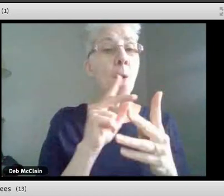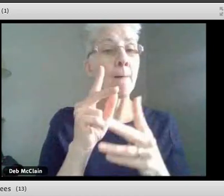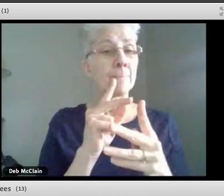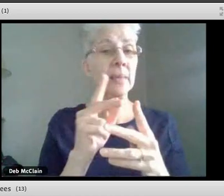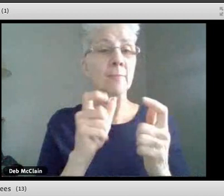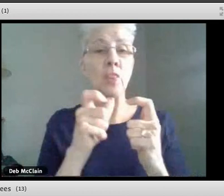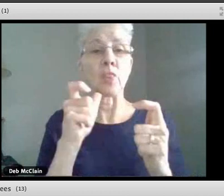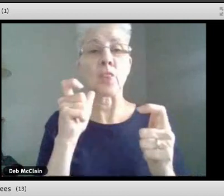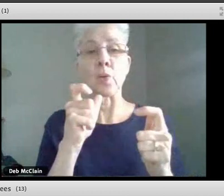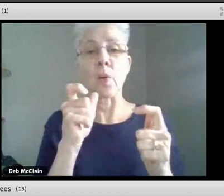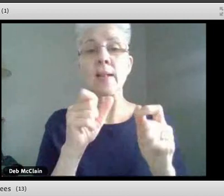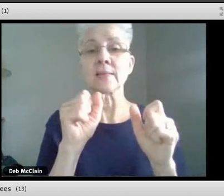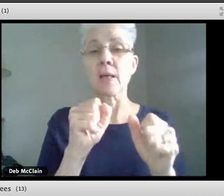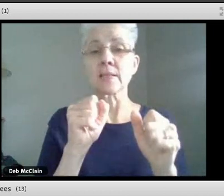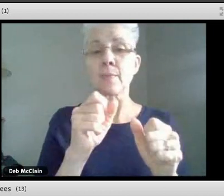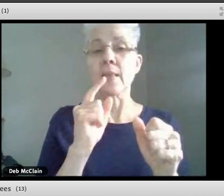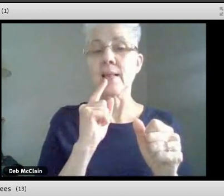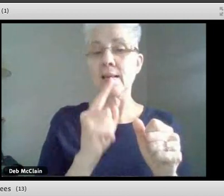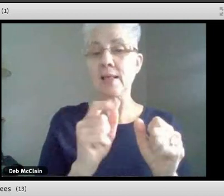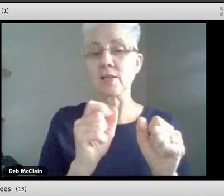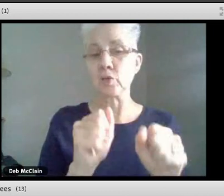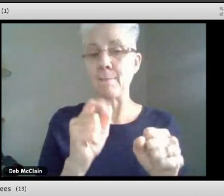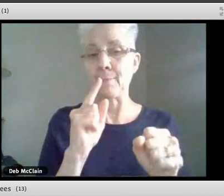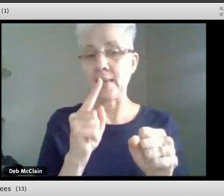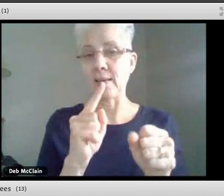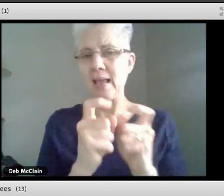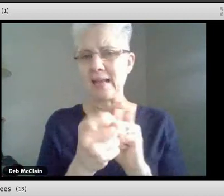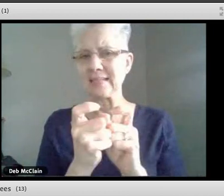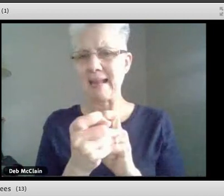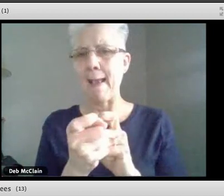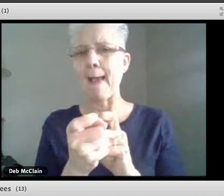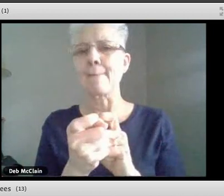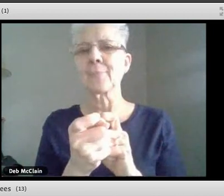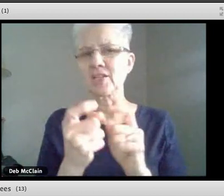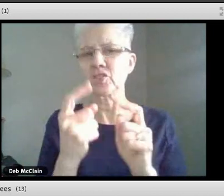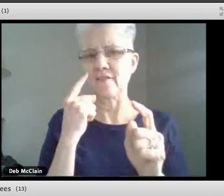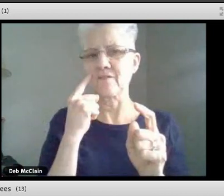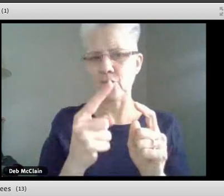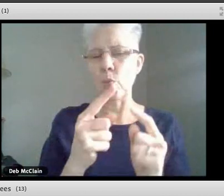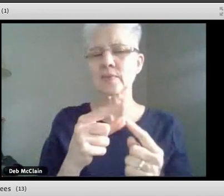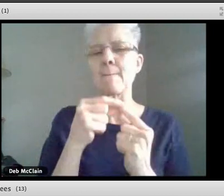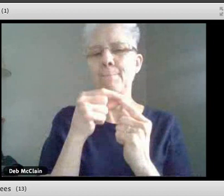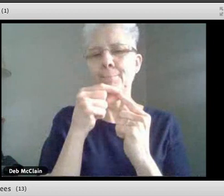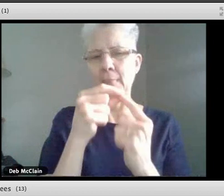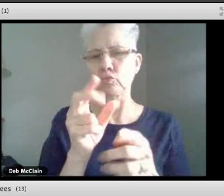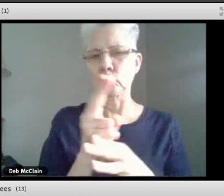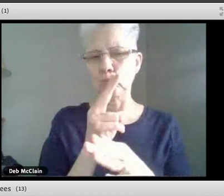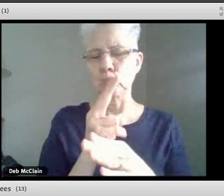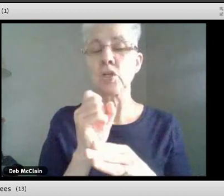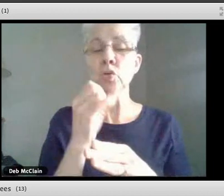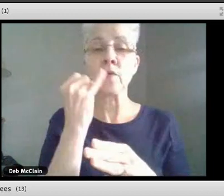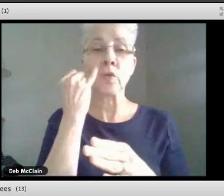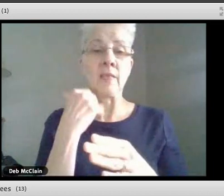without the need for adaptation or specialized design, so if you think about automatic doors